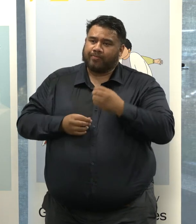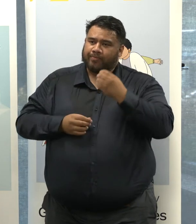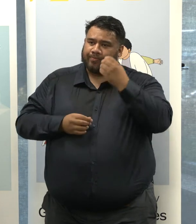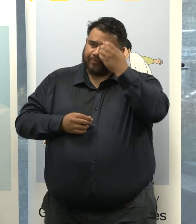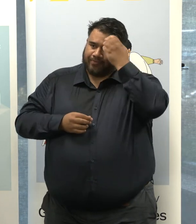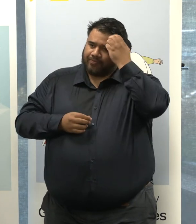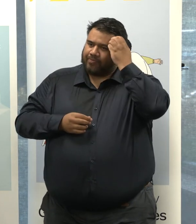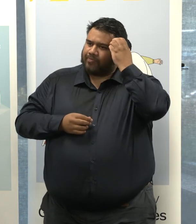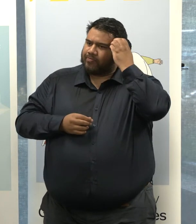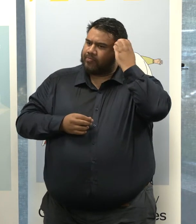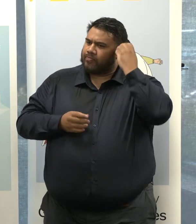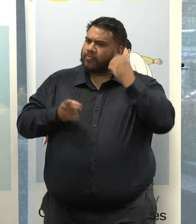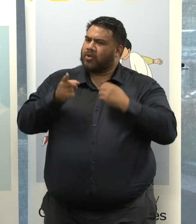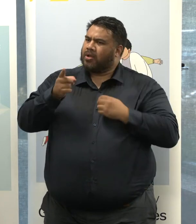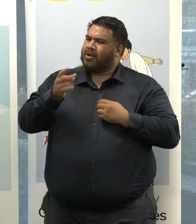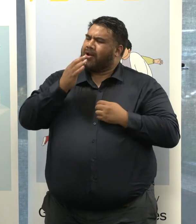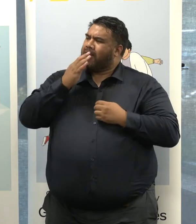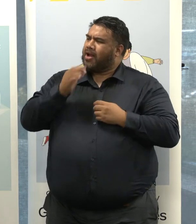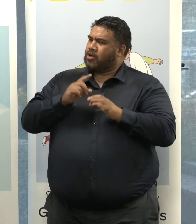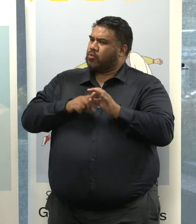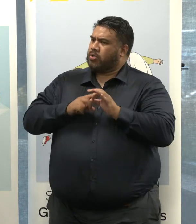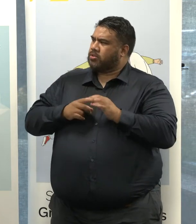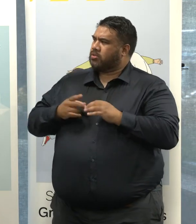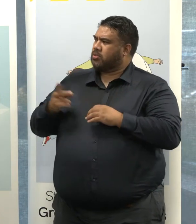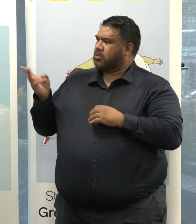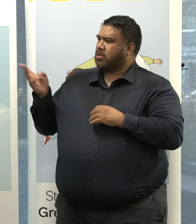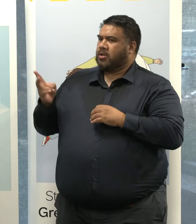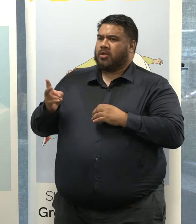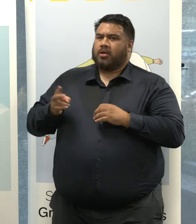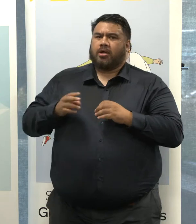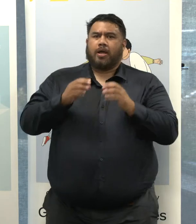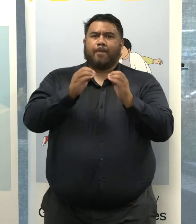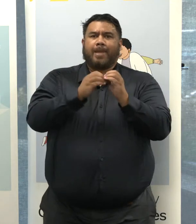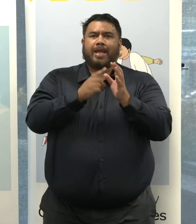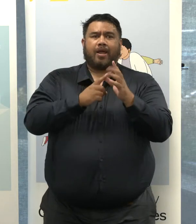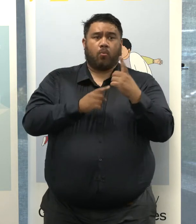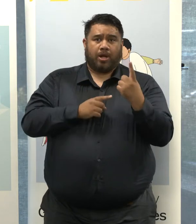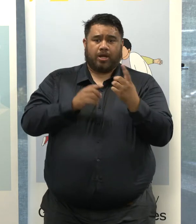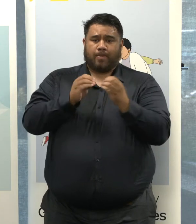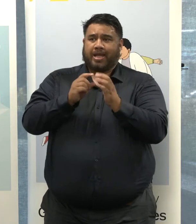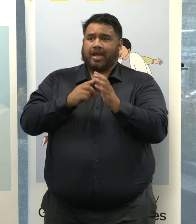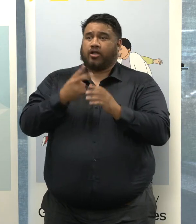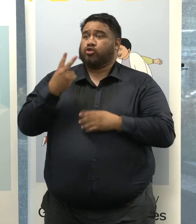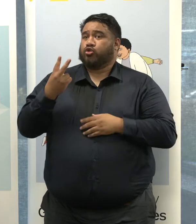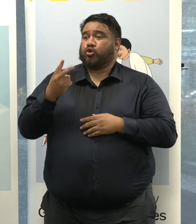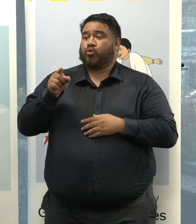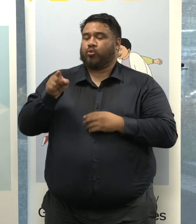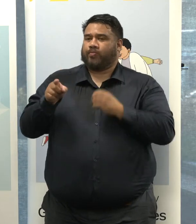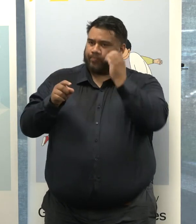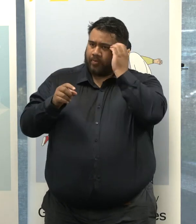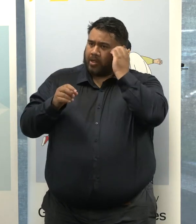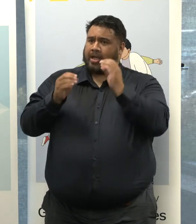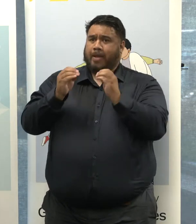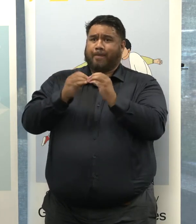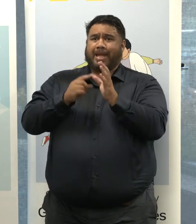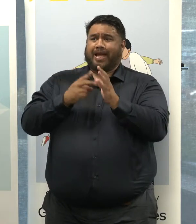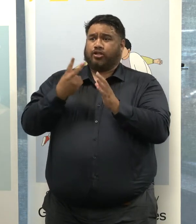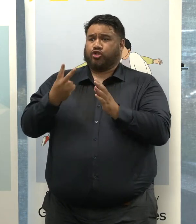provide the care if they cannot come into the building.